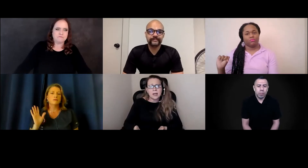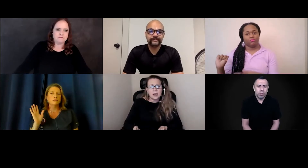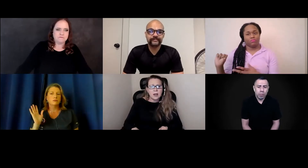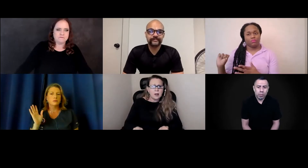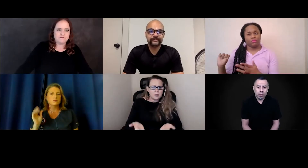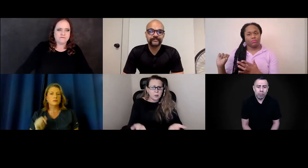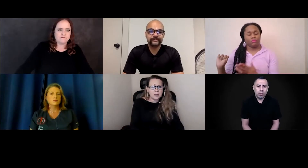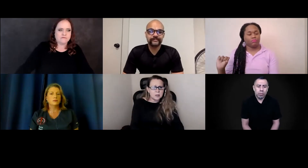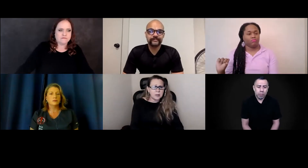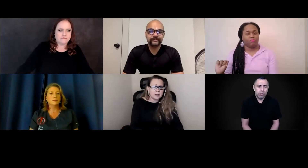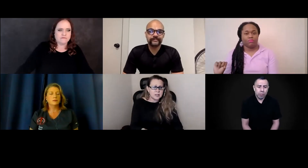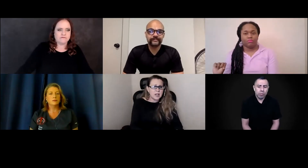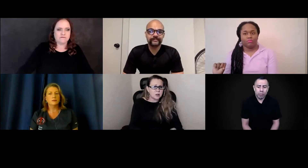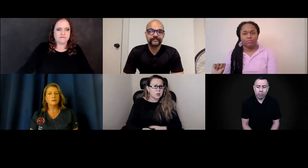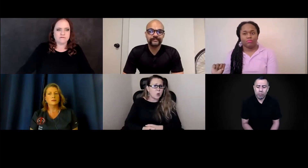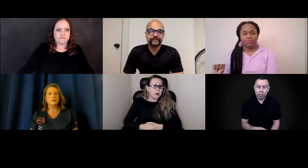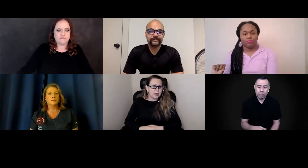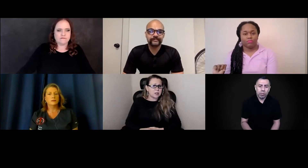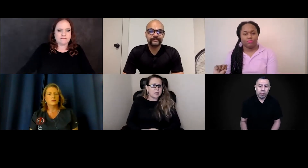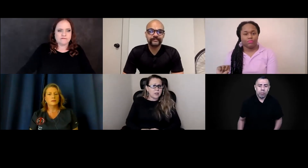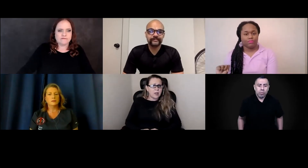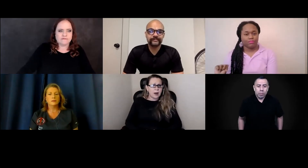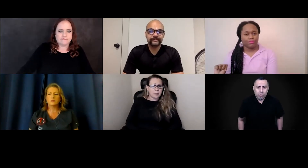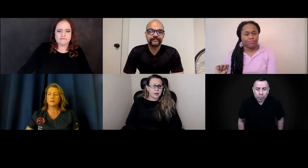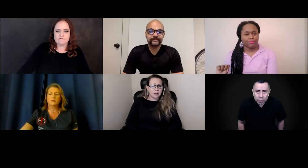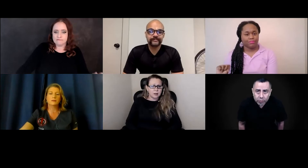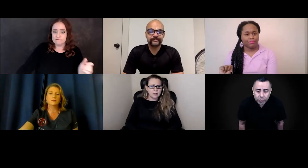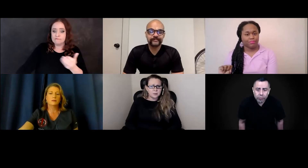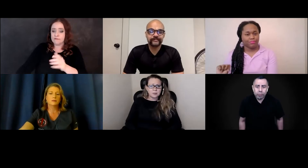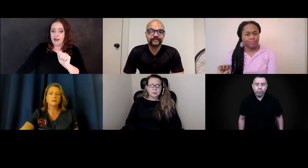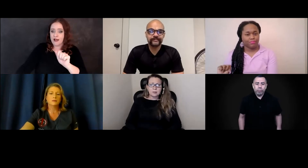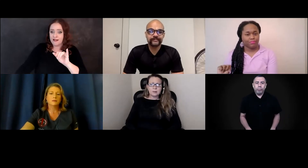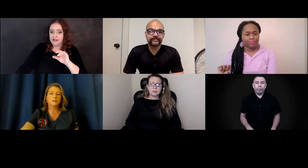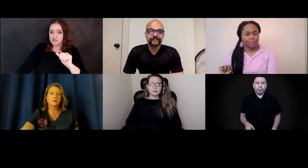What would you say that would need to be said to those coordinators to get that happening?